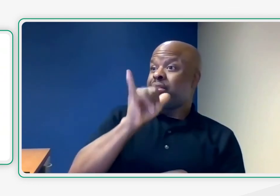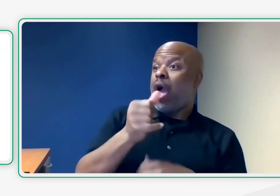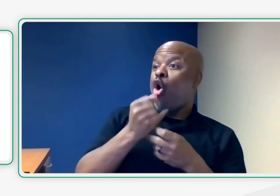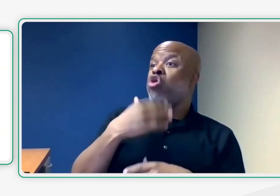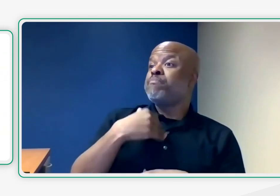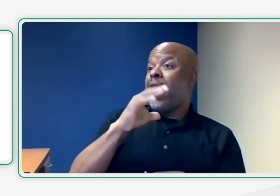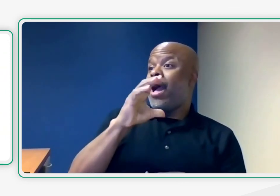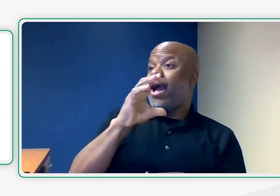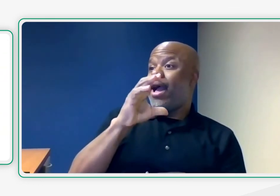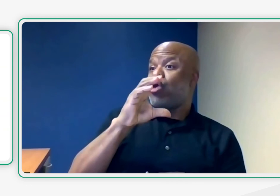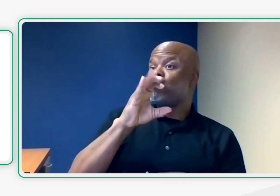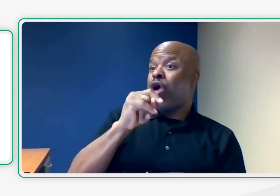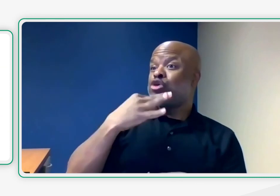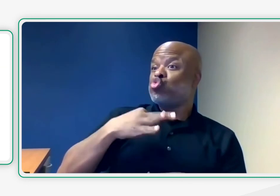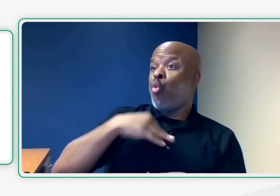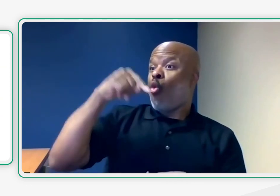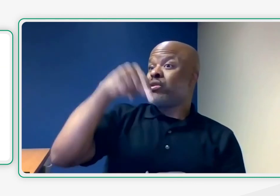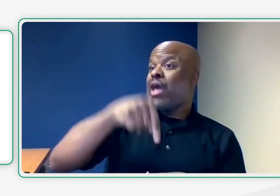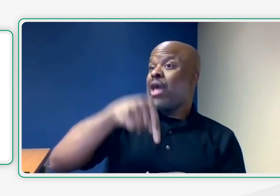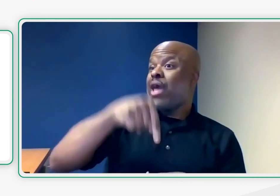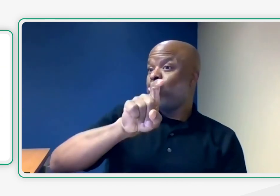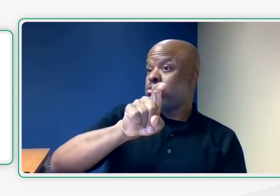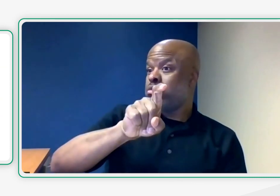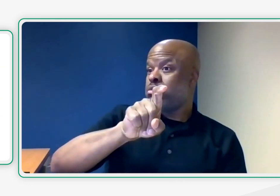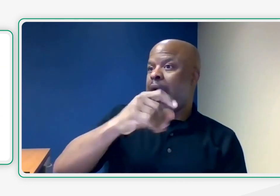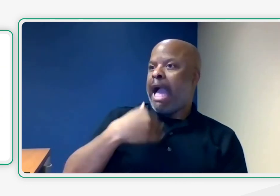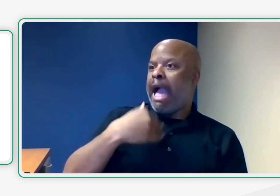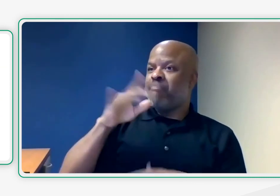So here's a question: I actually paid off all of my debt. Will that